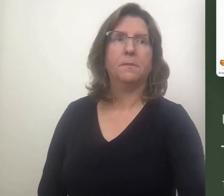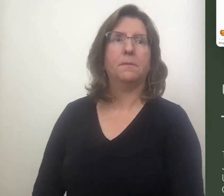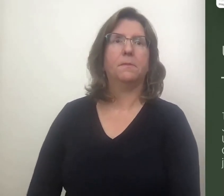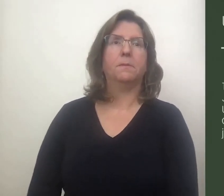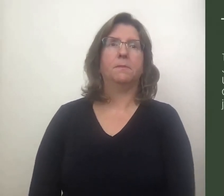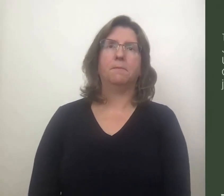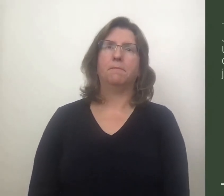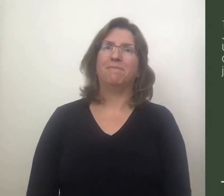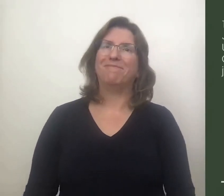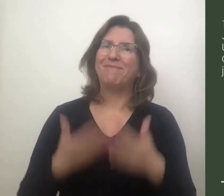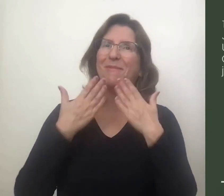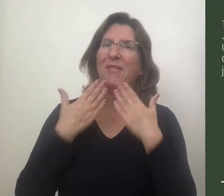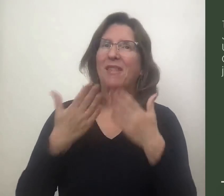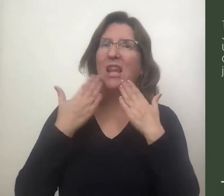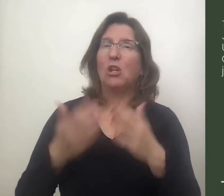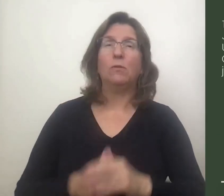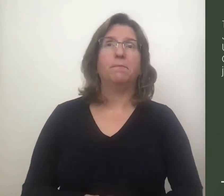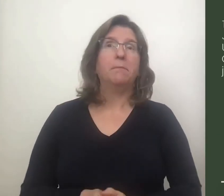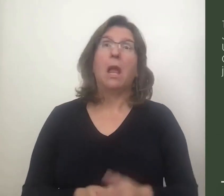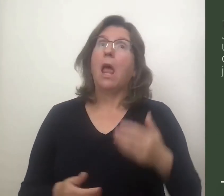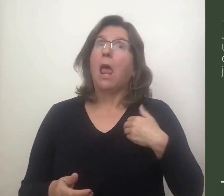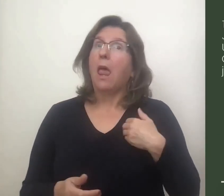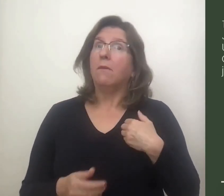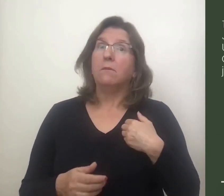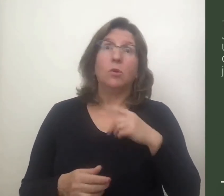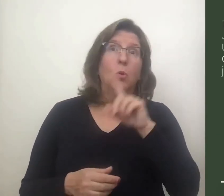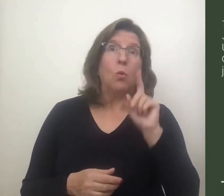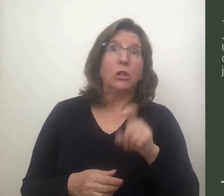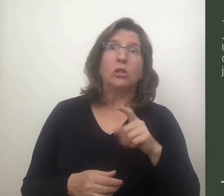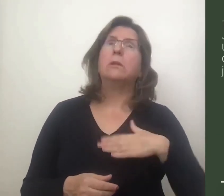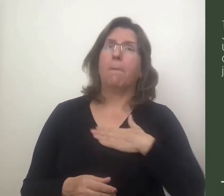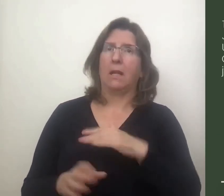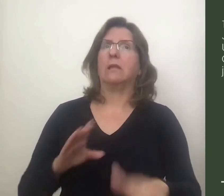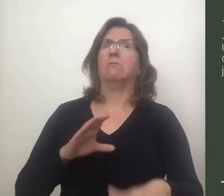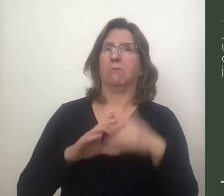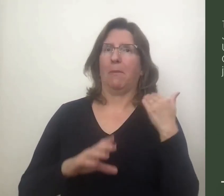Thank you. Feel free to email me if you have any questions.